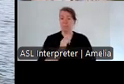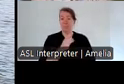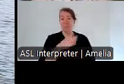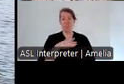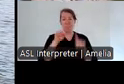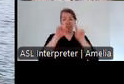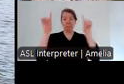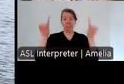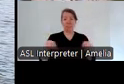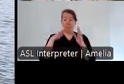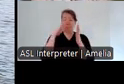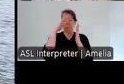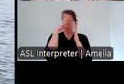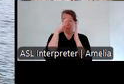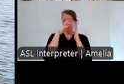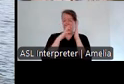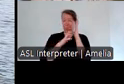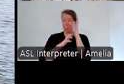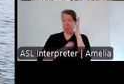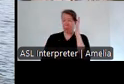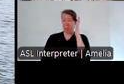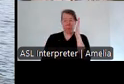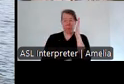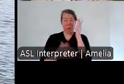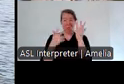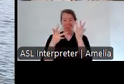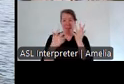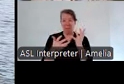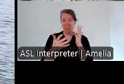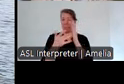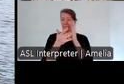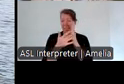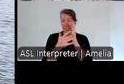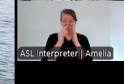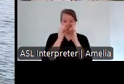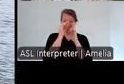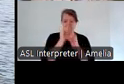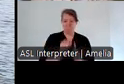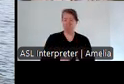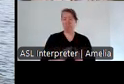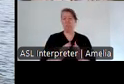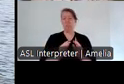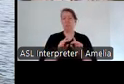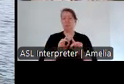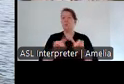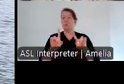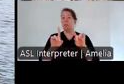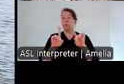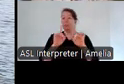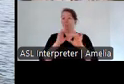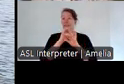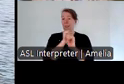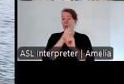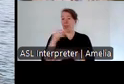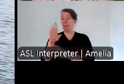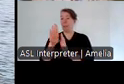um, the abstract and the background do lend themselves for some good discussion in class. So we talk about that a little bit.